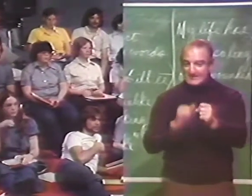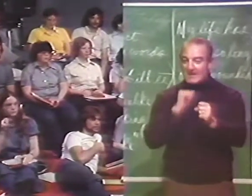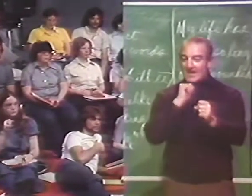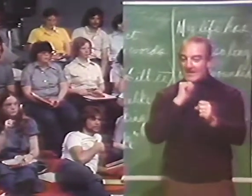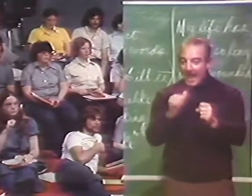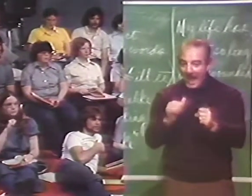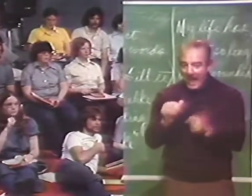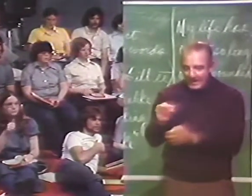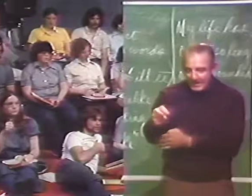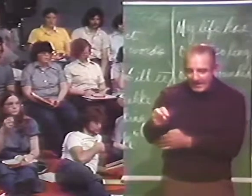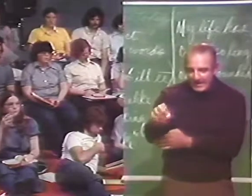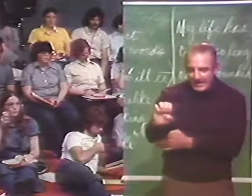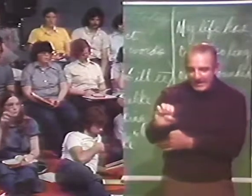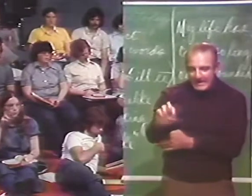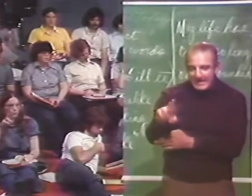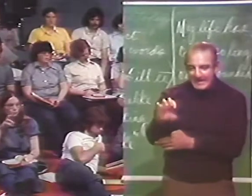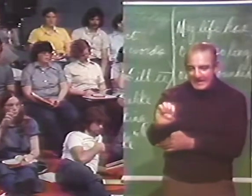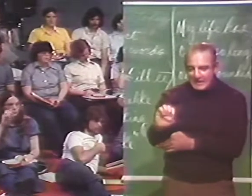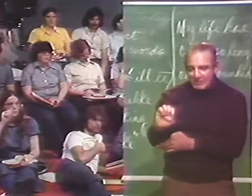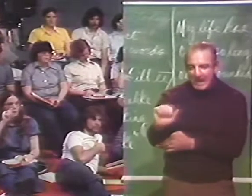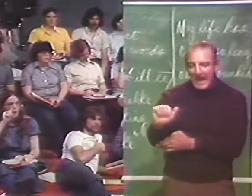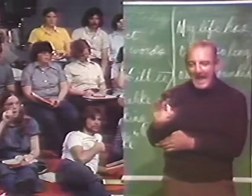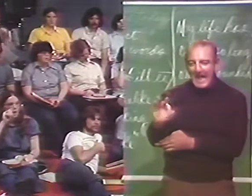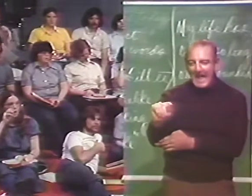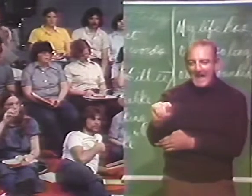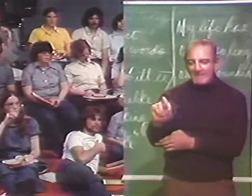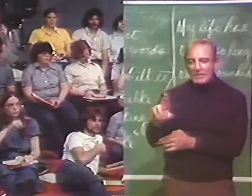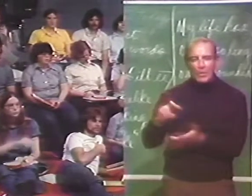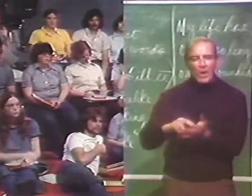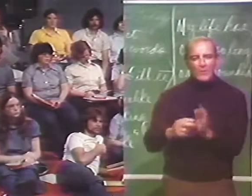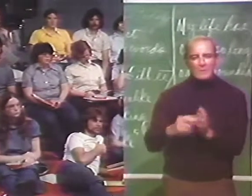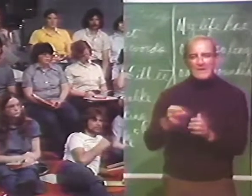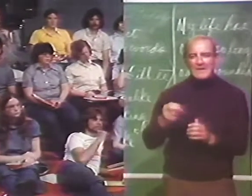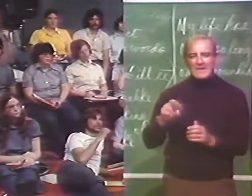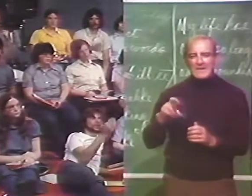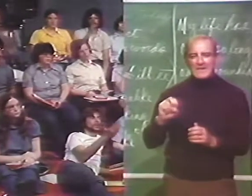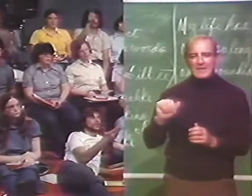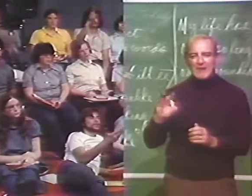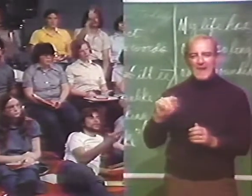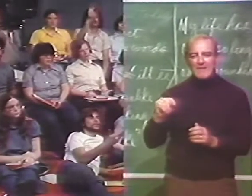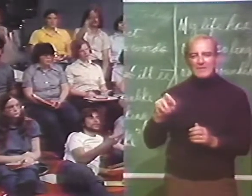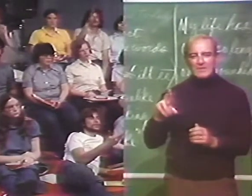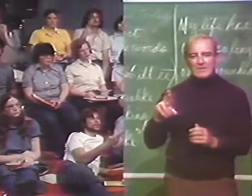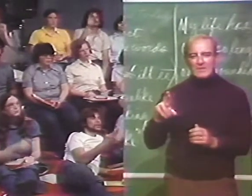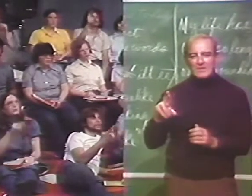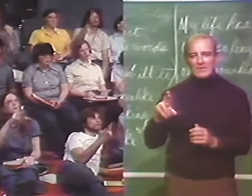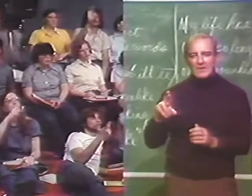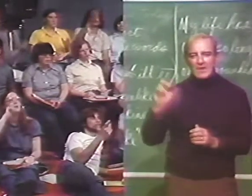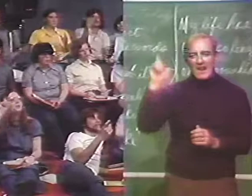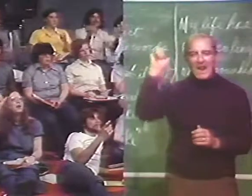IT'S "TIS." IT'S NOT "HEREAFTER."